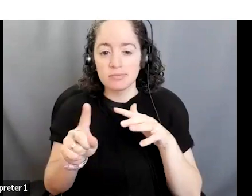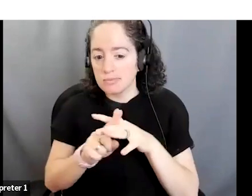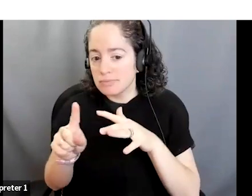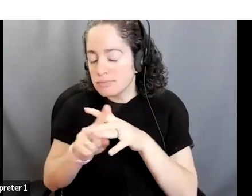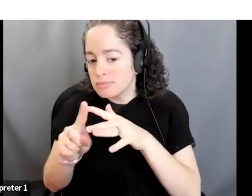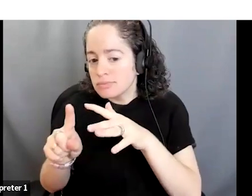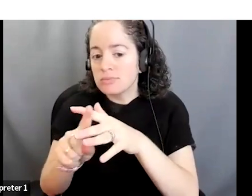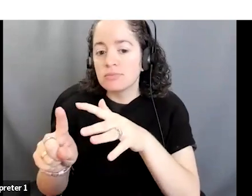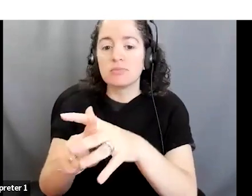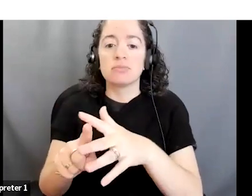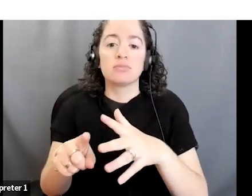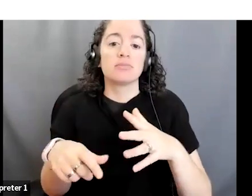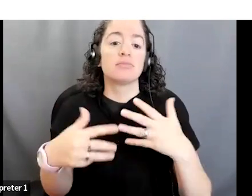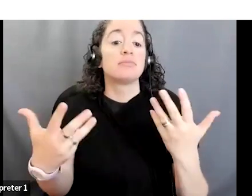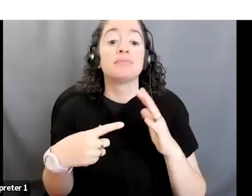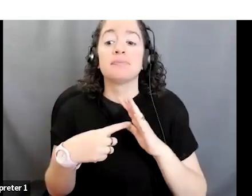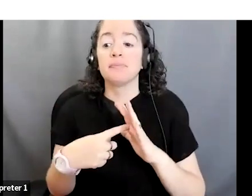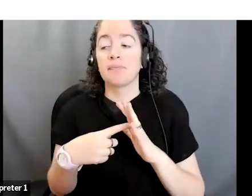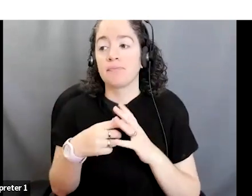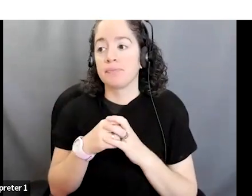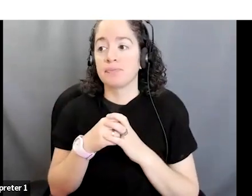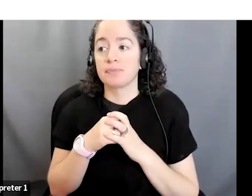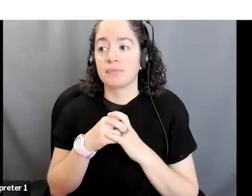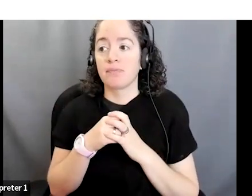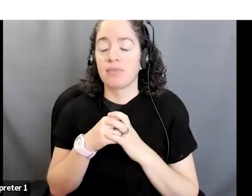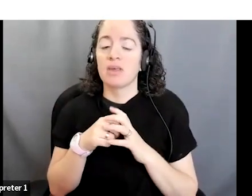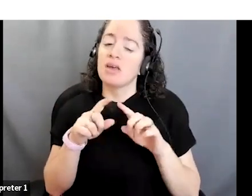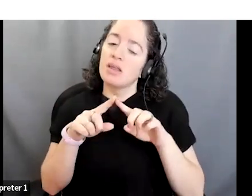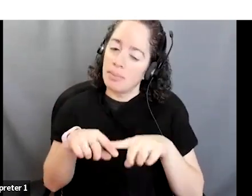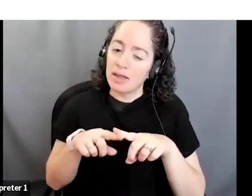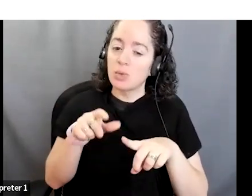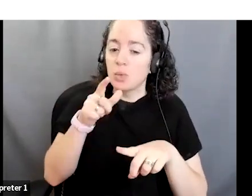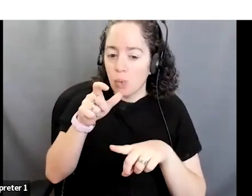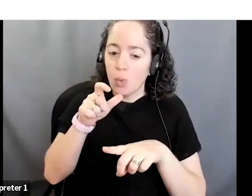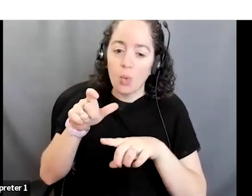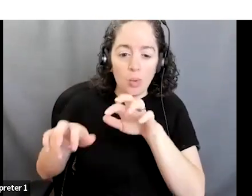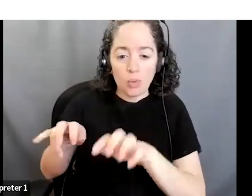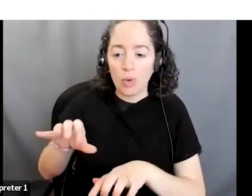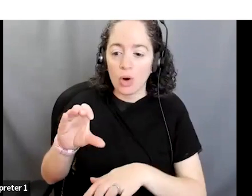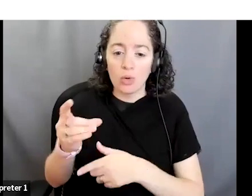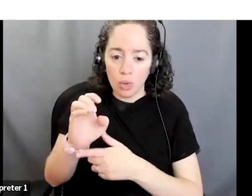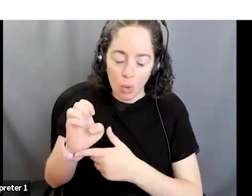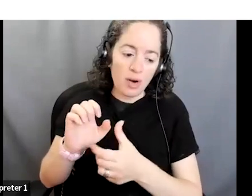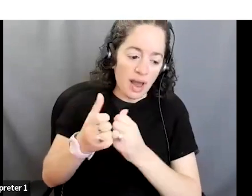depending on how it was coded, the form itself, we ran into issues where I didn't--